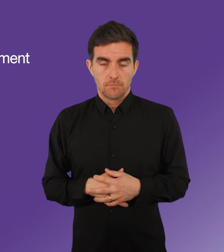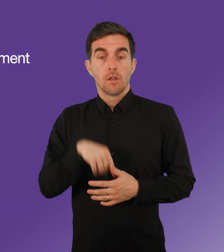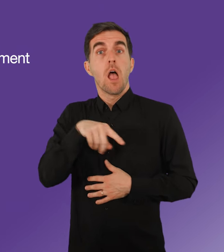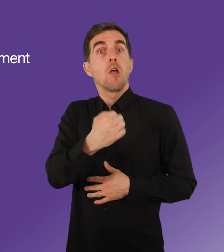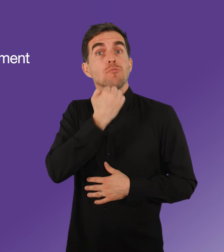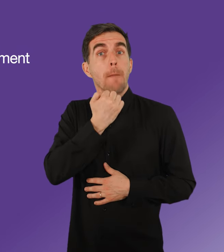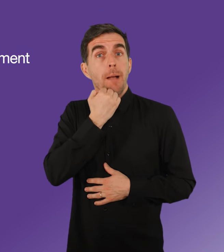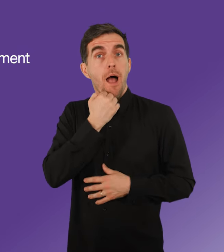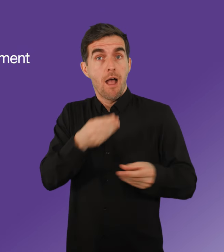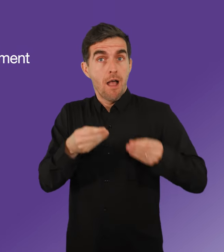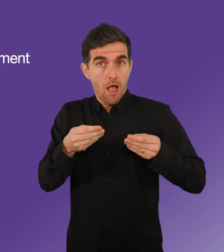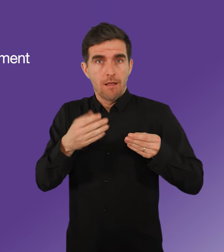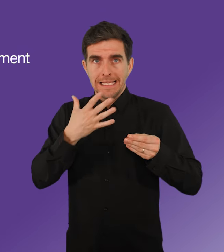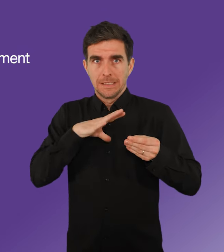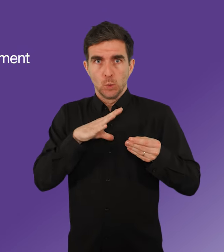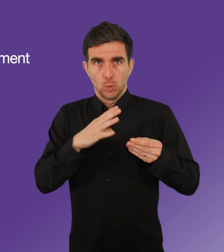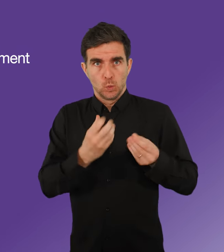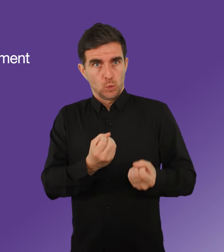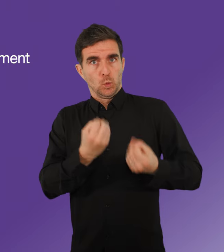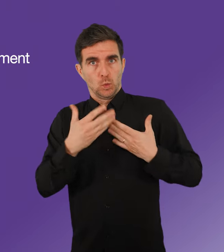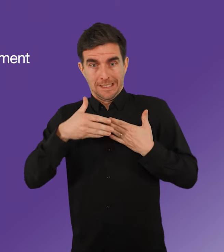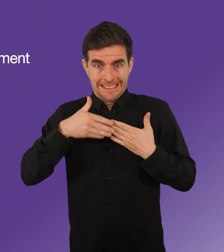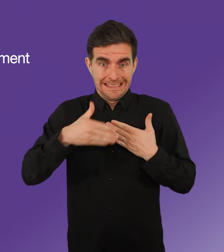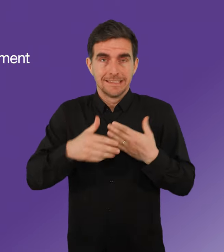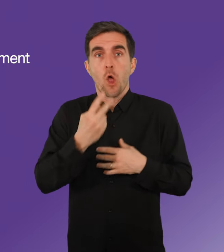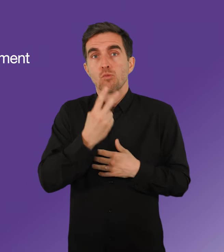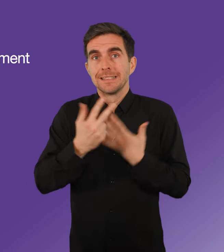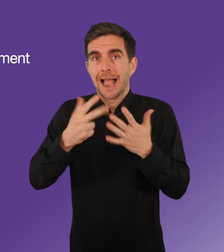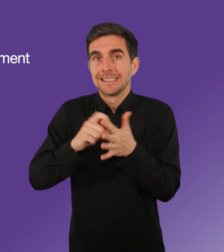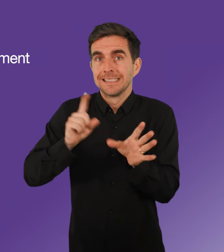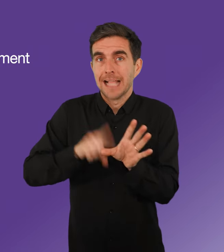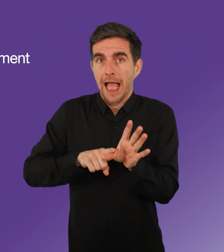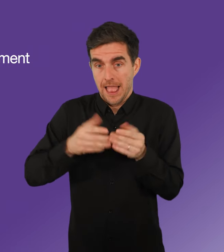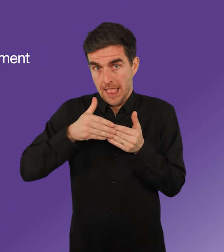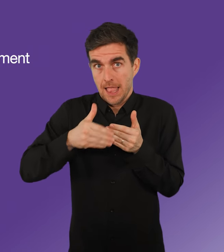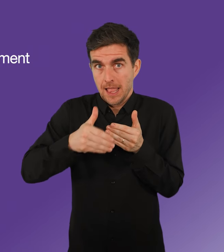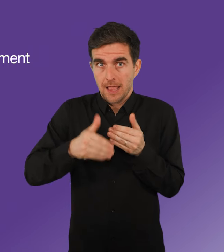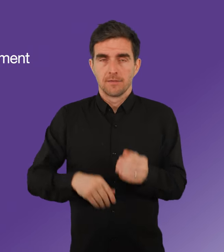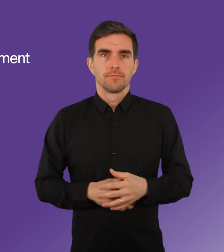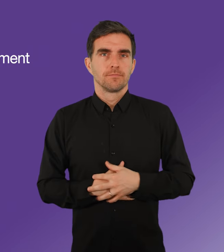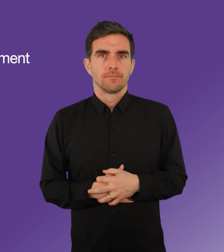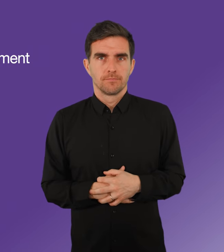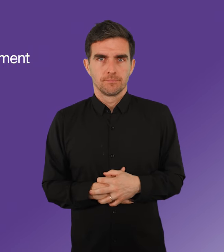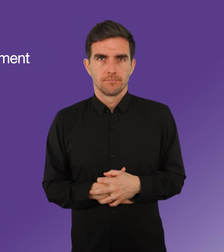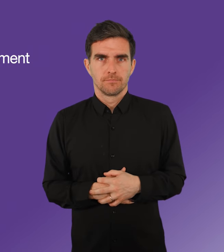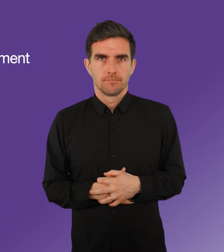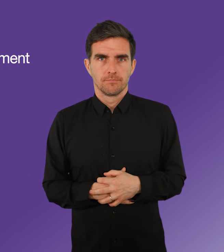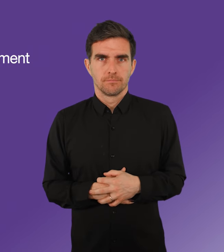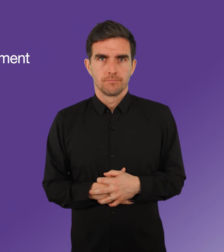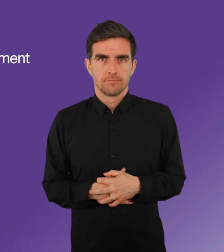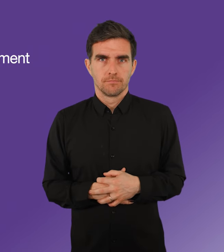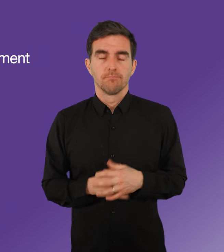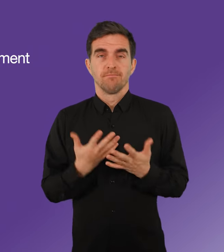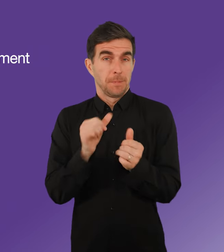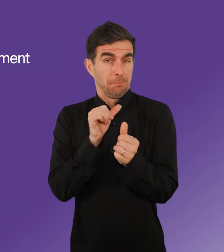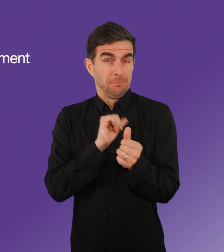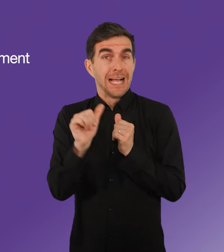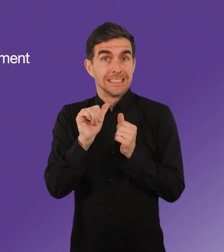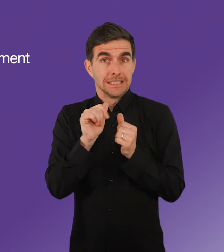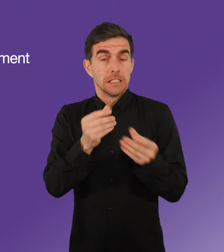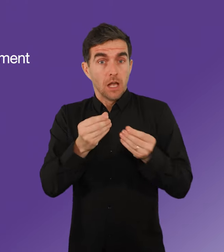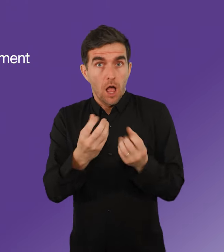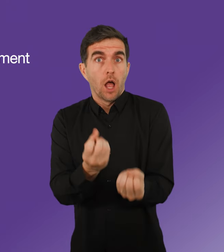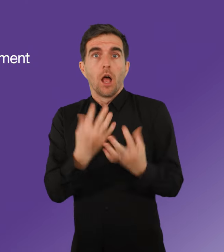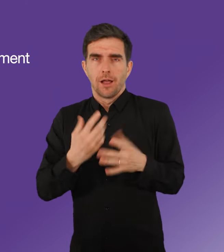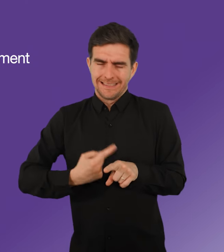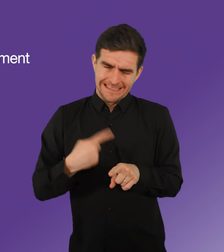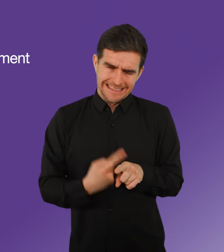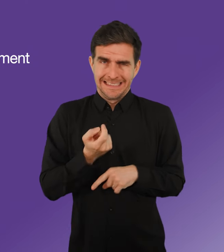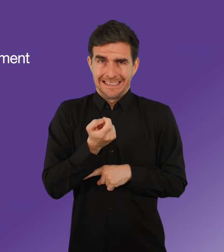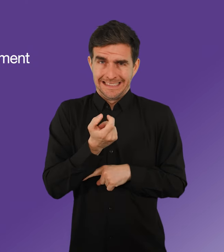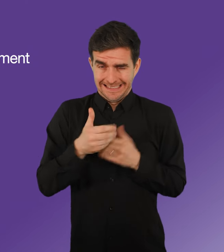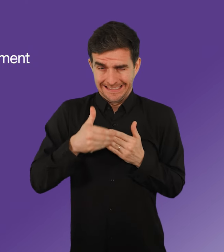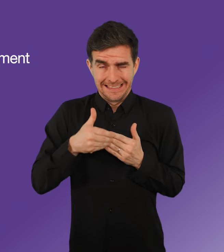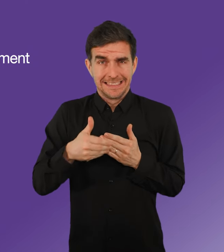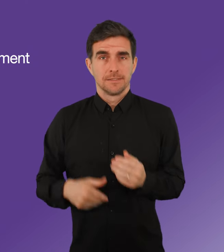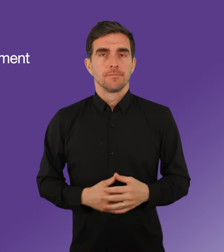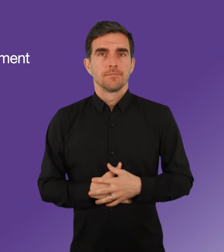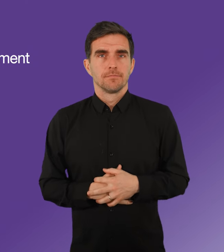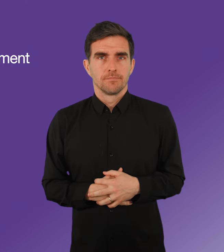You must use this number within 28 days of getting it. It is best to use it as soon as you can.